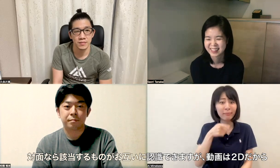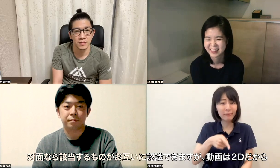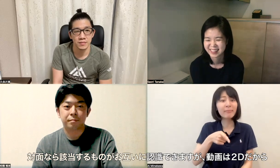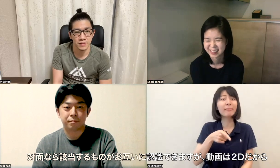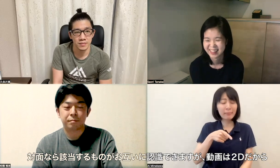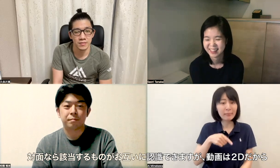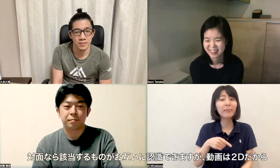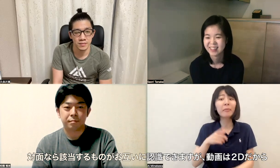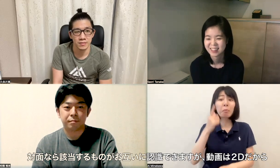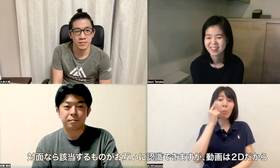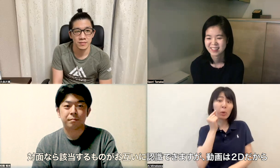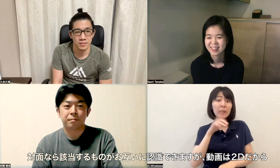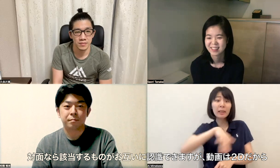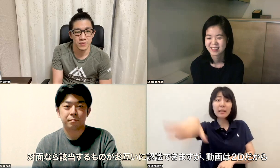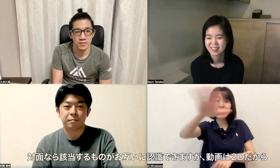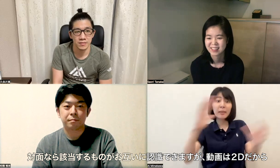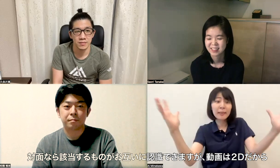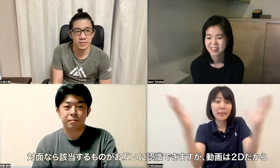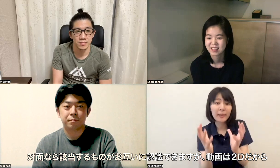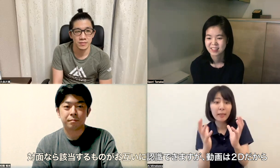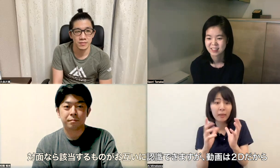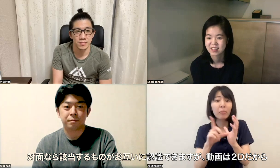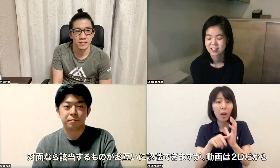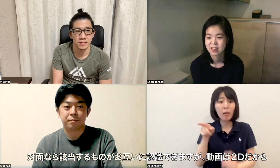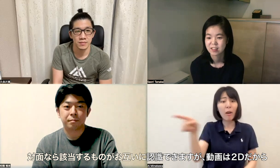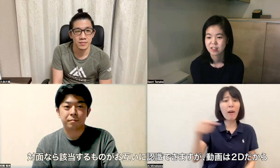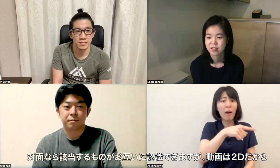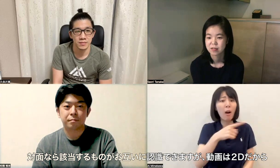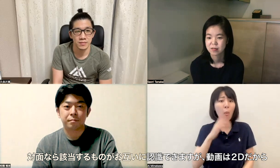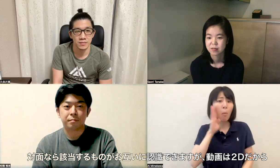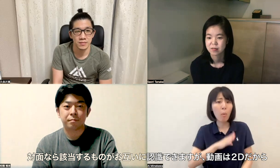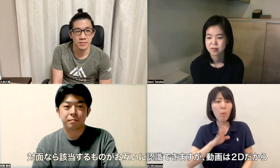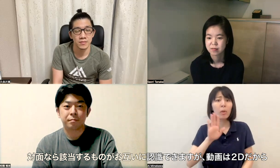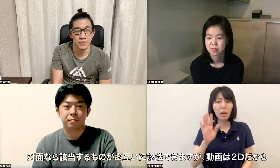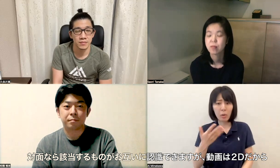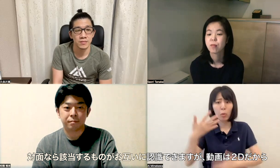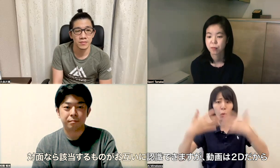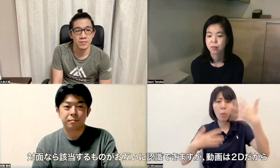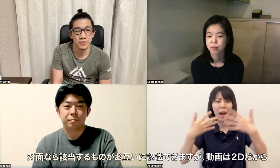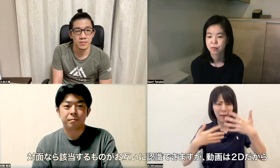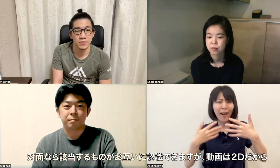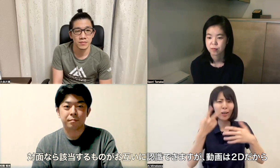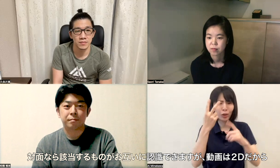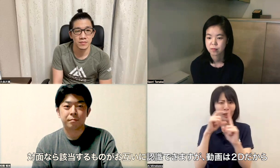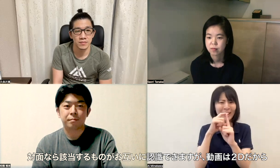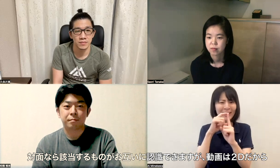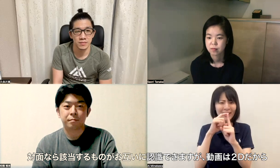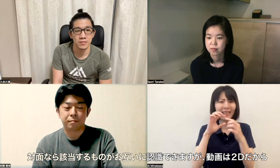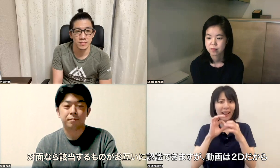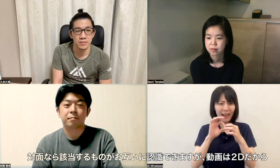If we are face-to-face, you can recognize what we point to.